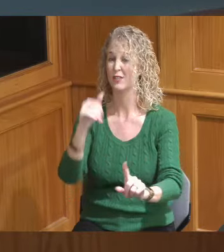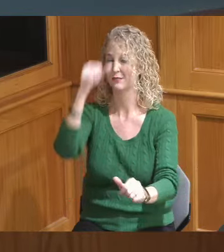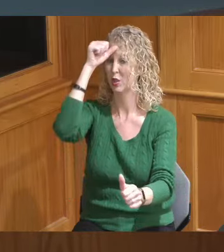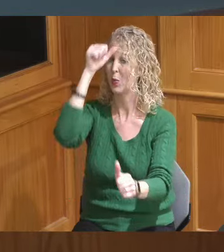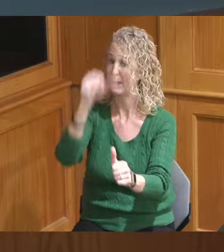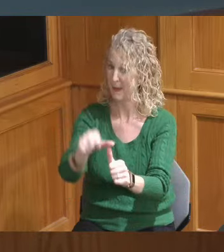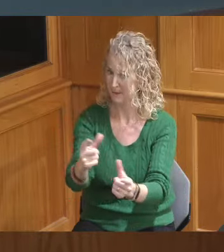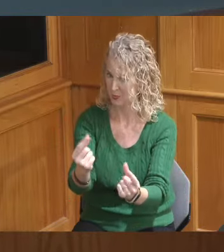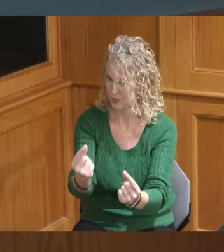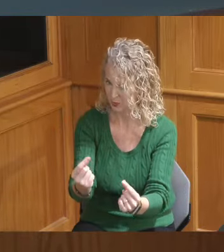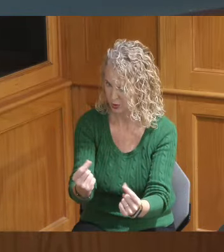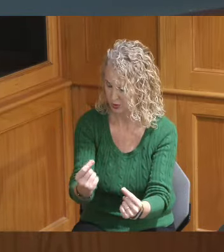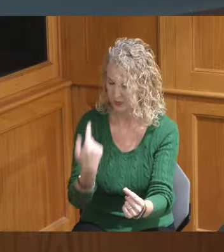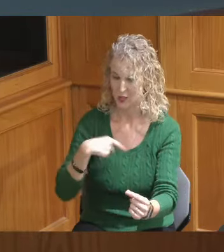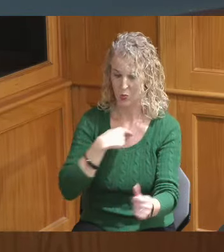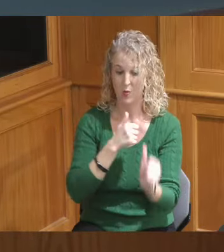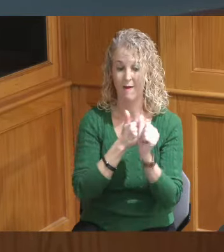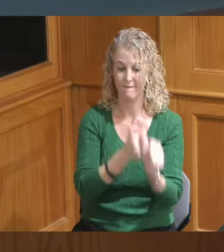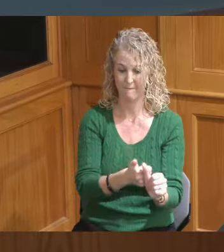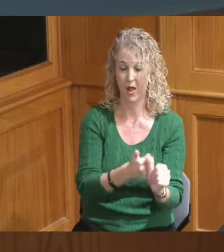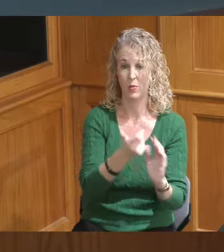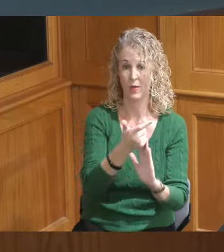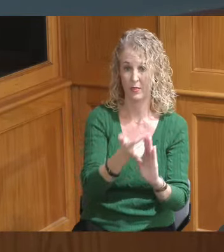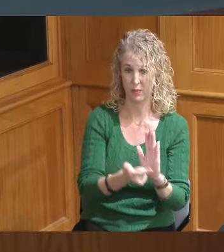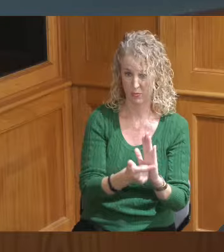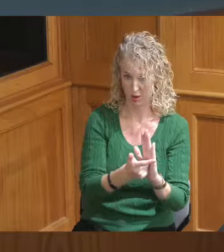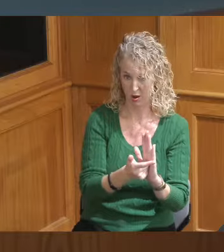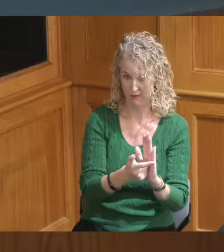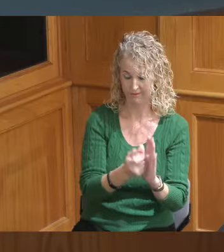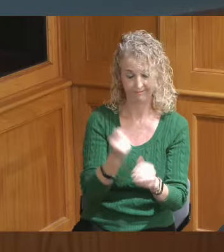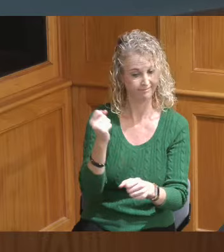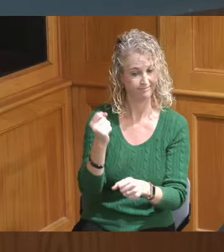doing here today. this is an annual budget. We approve it every year and so that's what we're